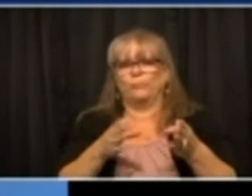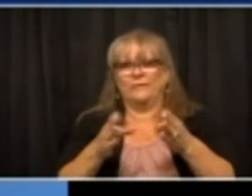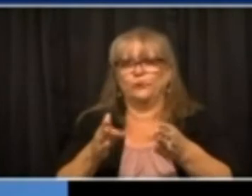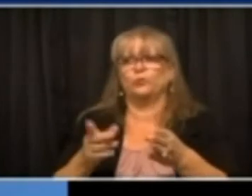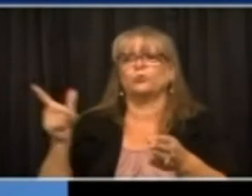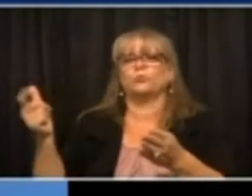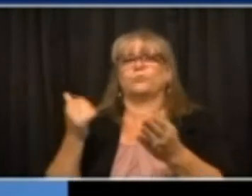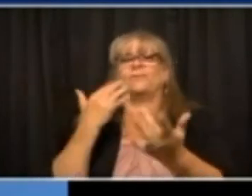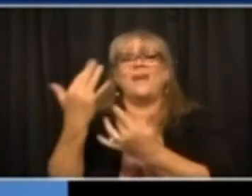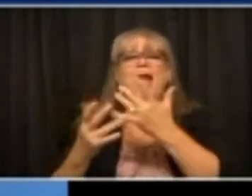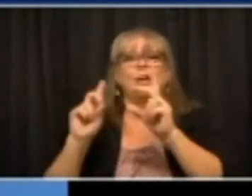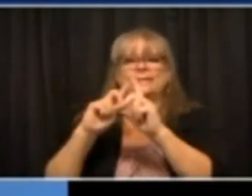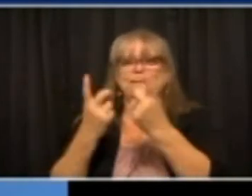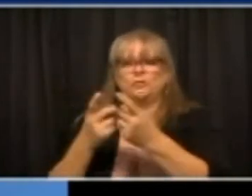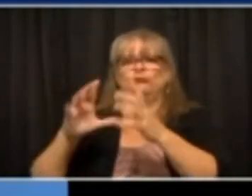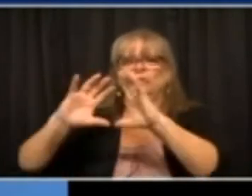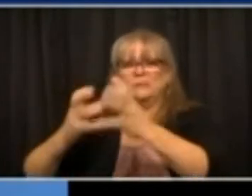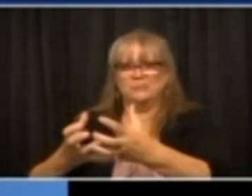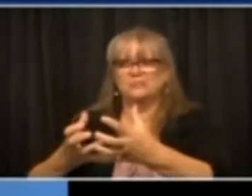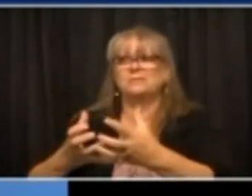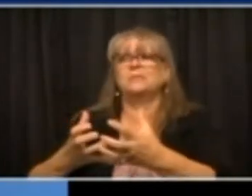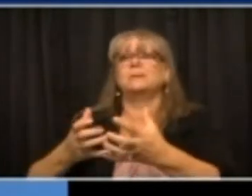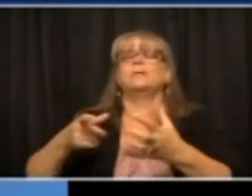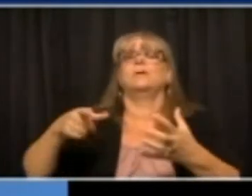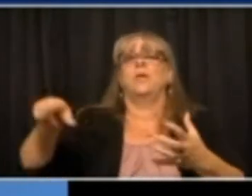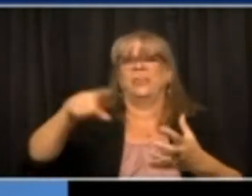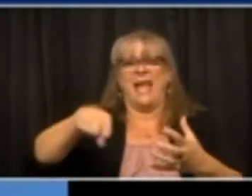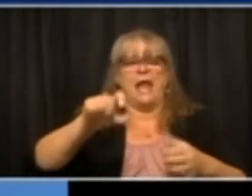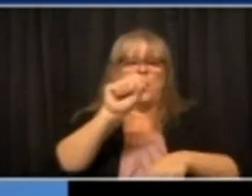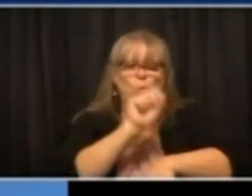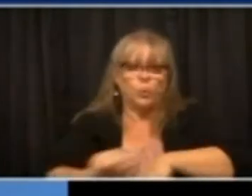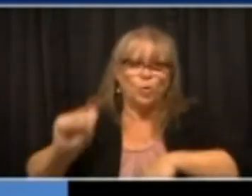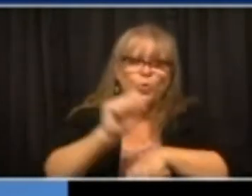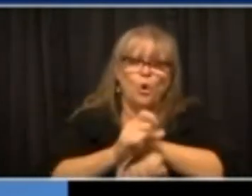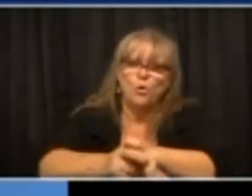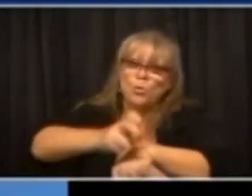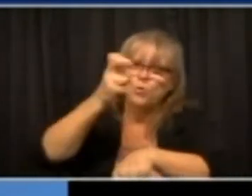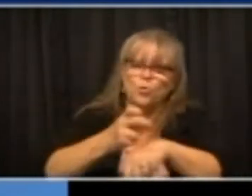and create defensible space around homes this included creating enhancing fire